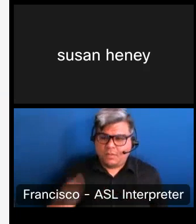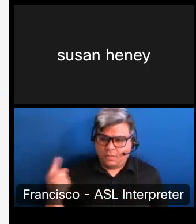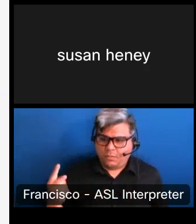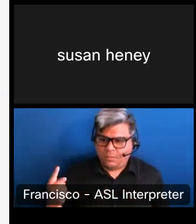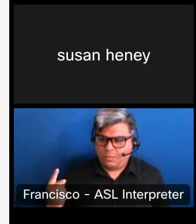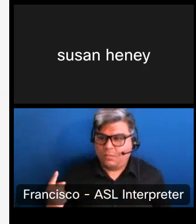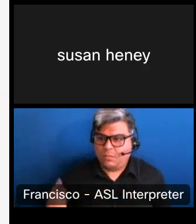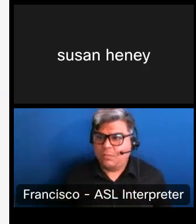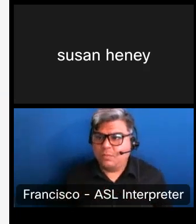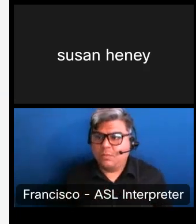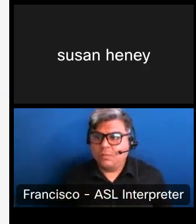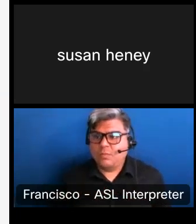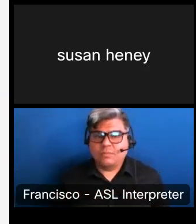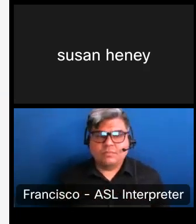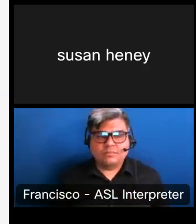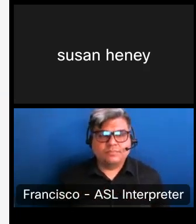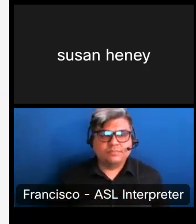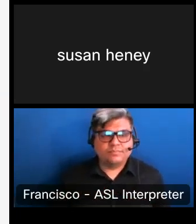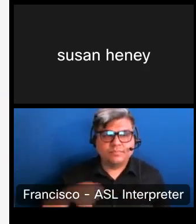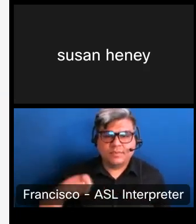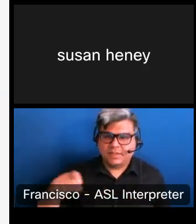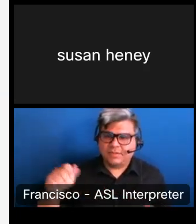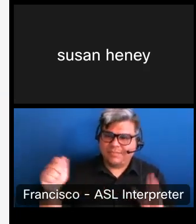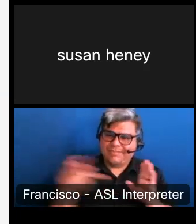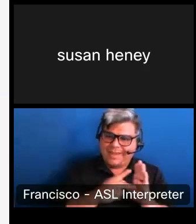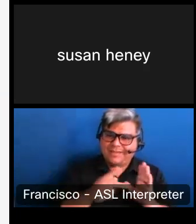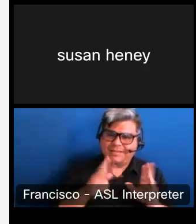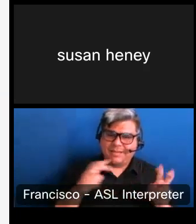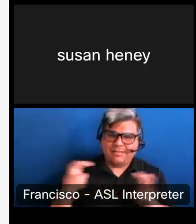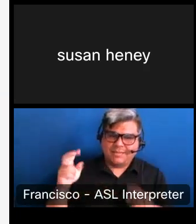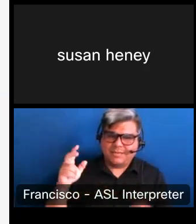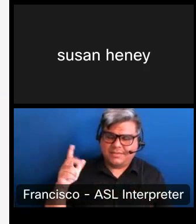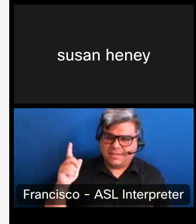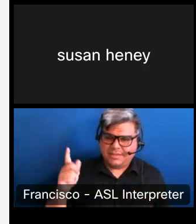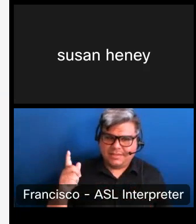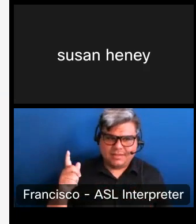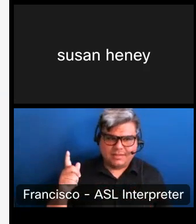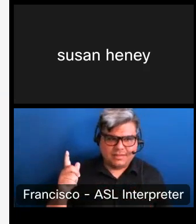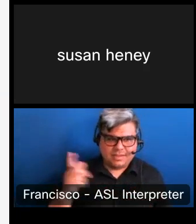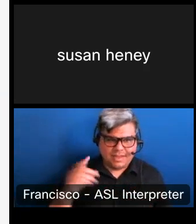I will need to return to Topics, and Race and Ethnicity because remember,